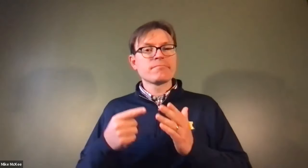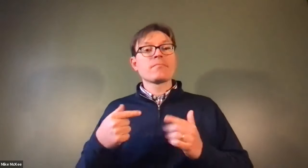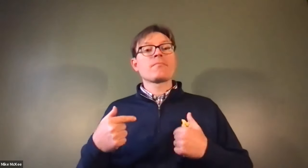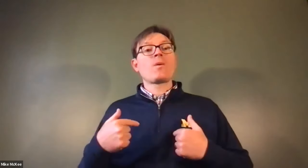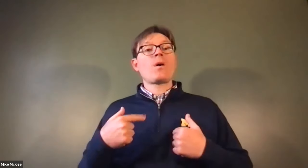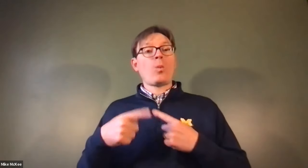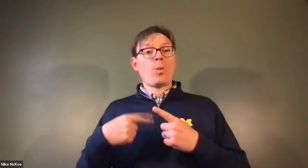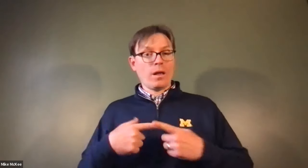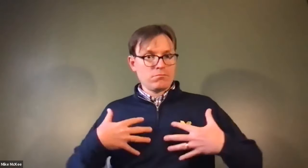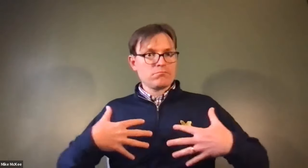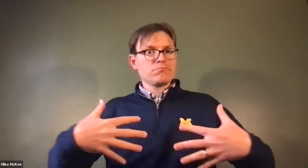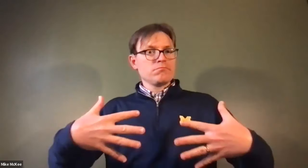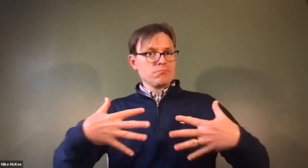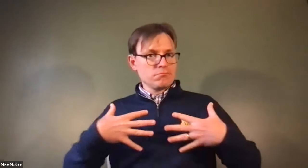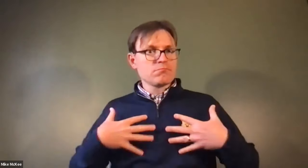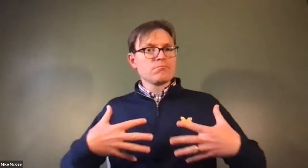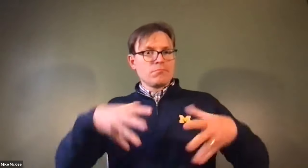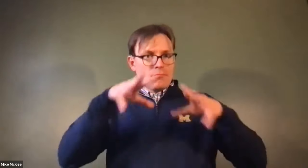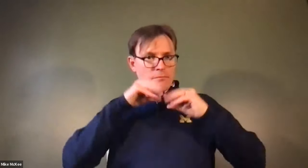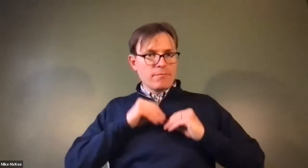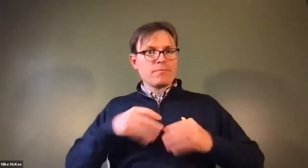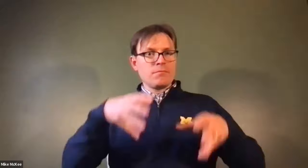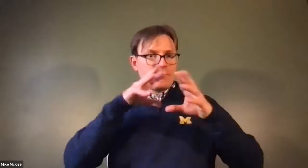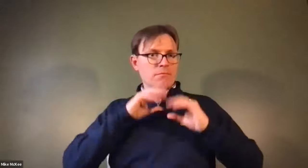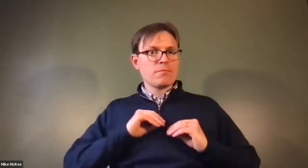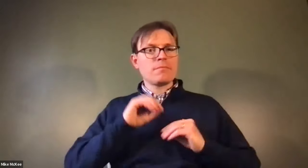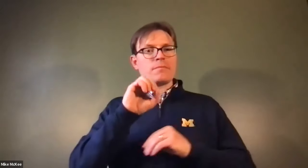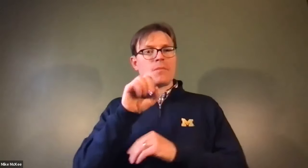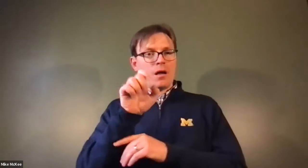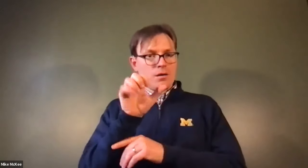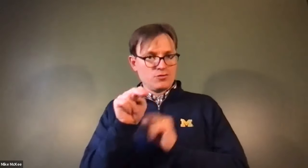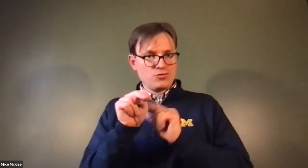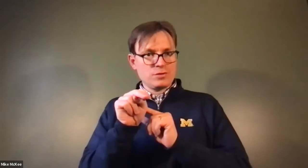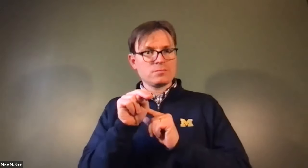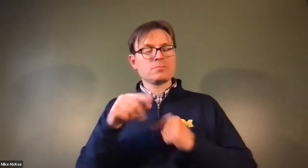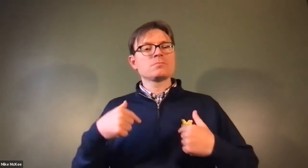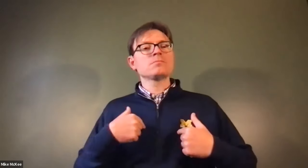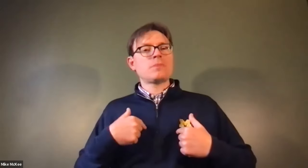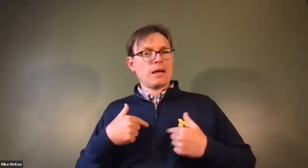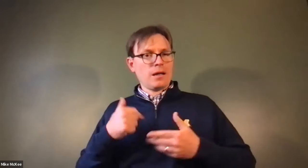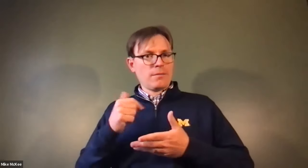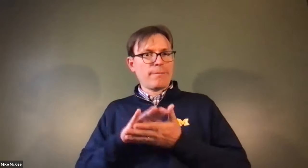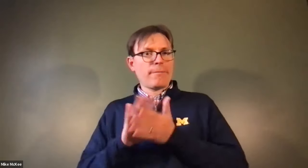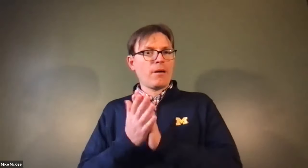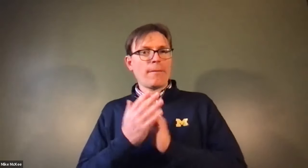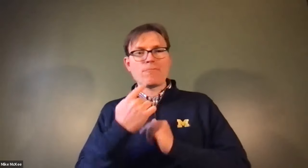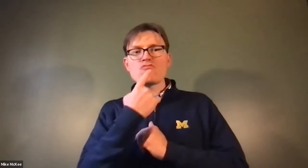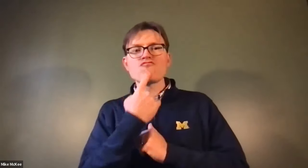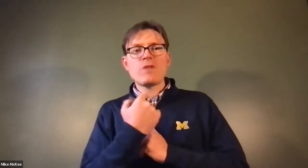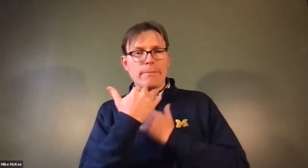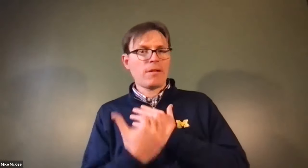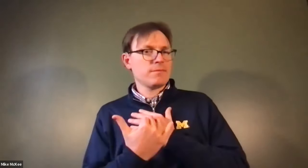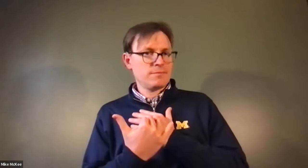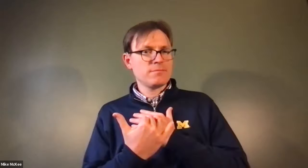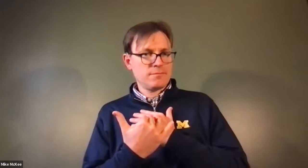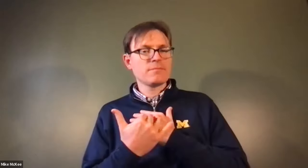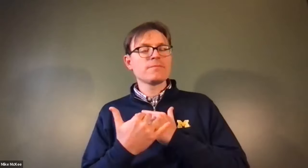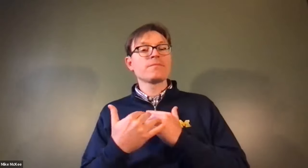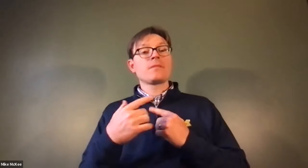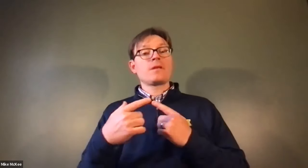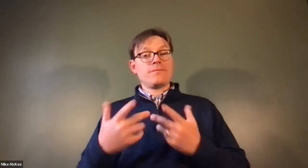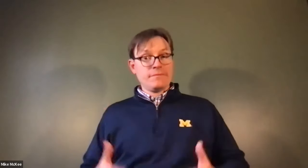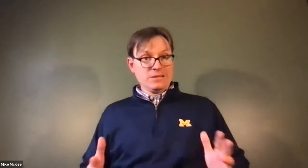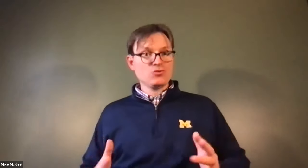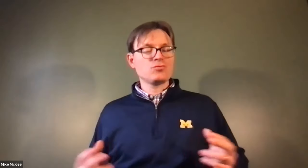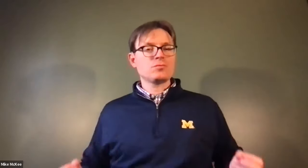James Cech: When the bloods going past the lungs the lung the blends a little bit blue, which means it's deprived of oxygen at that time, and as you breathe the lungs saturate the blood with oxygen.